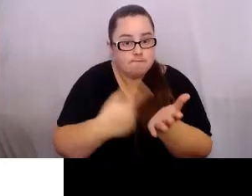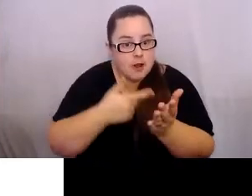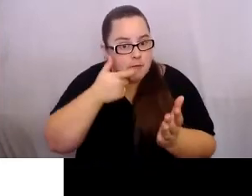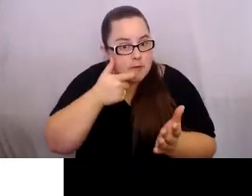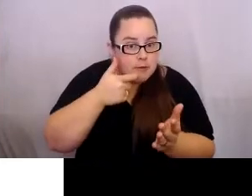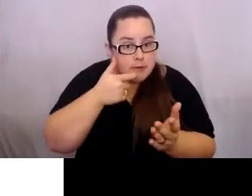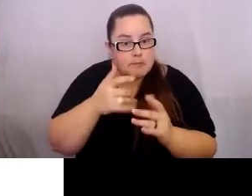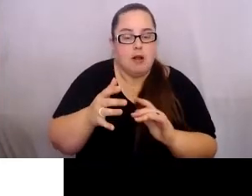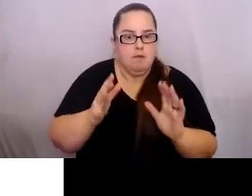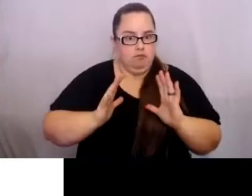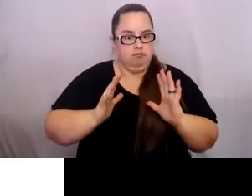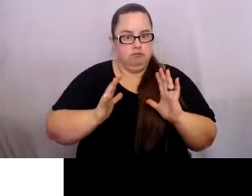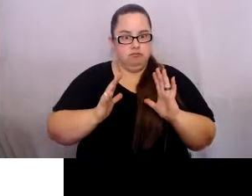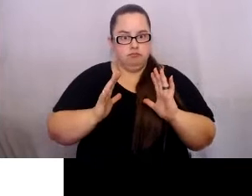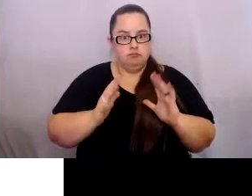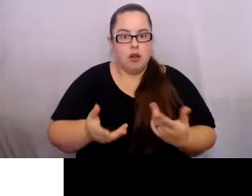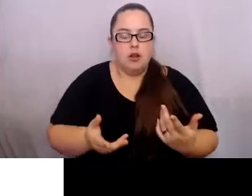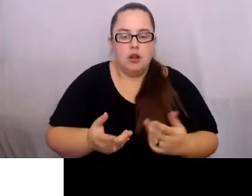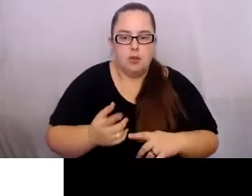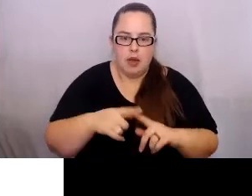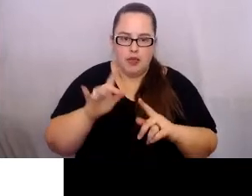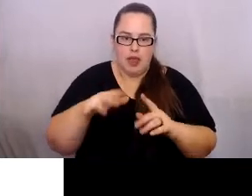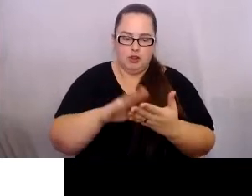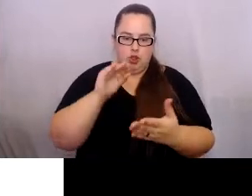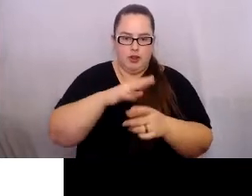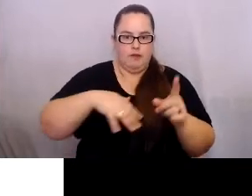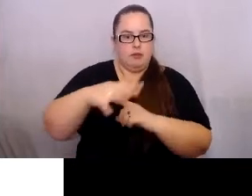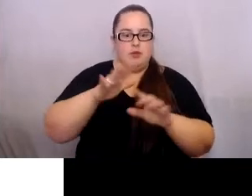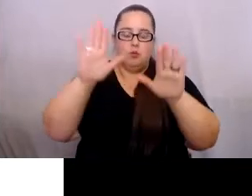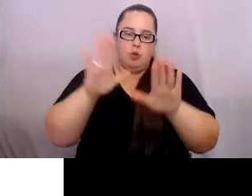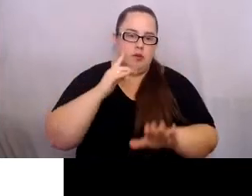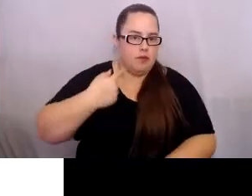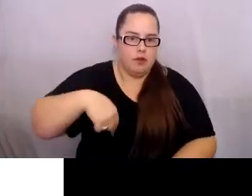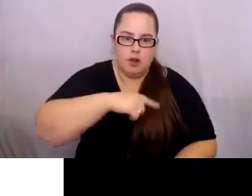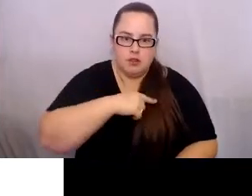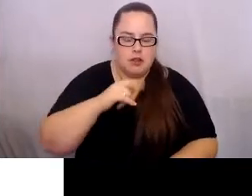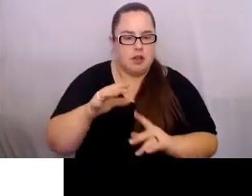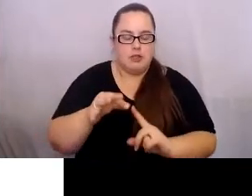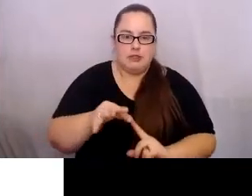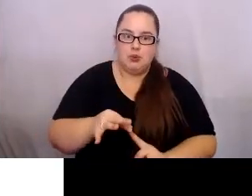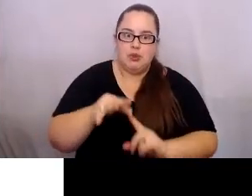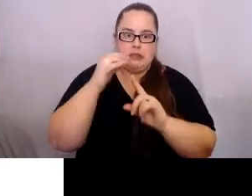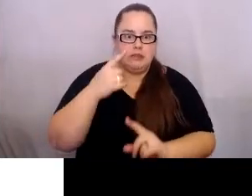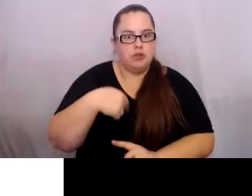we were just appreciating the context we were in and the uniqueness of this. Learning environment. And overall.